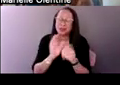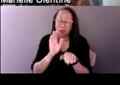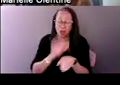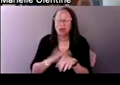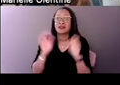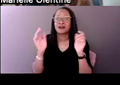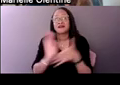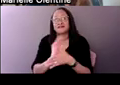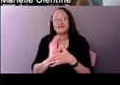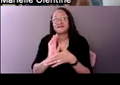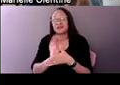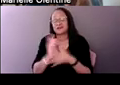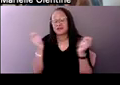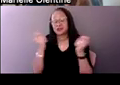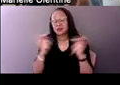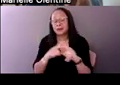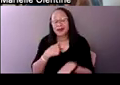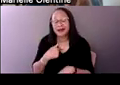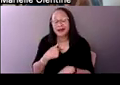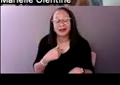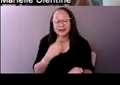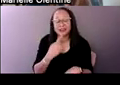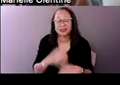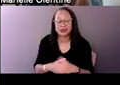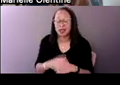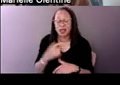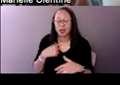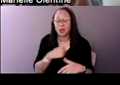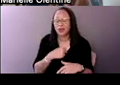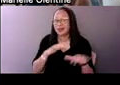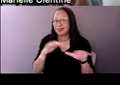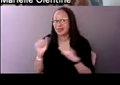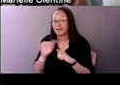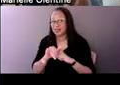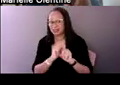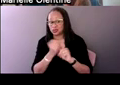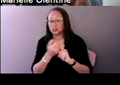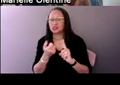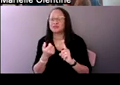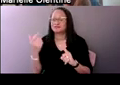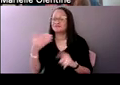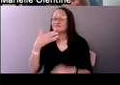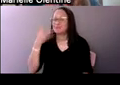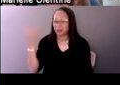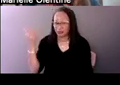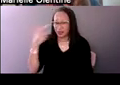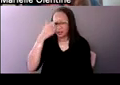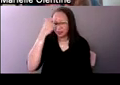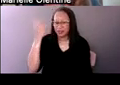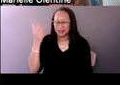And also, your filmmaker identity is lost. The same way that they get to save money on submission fees by